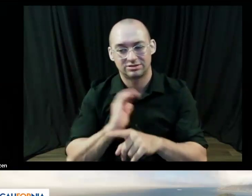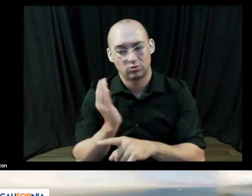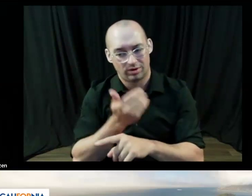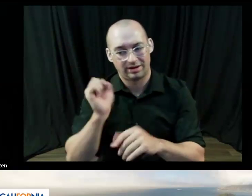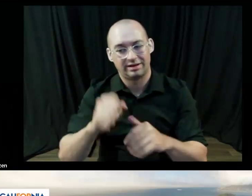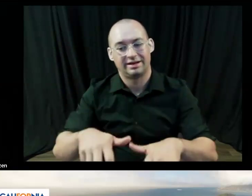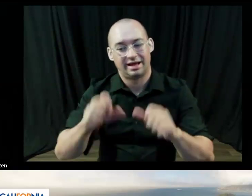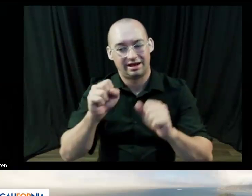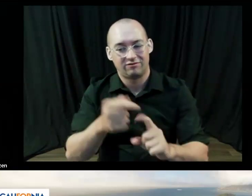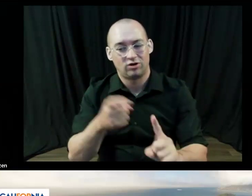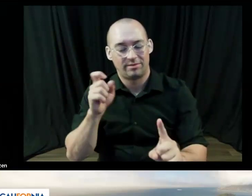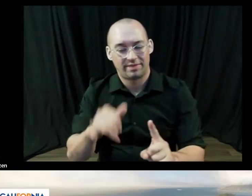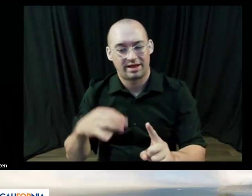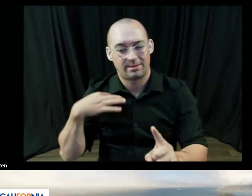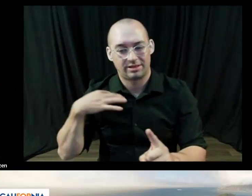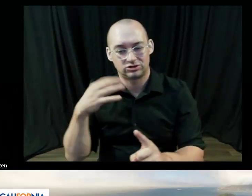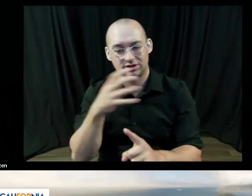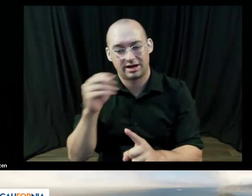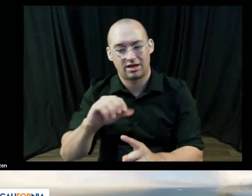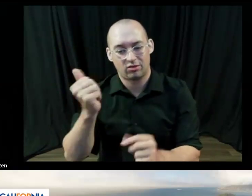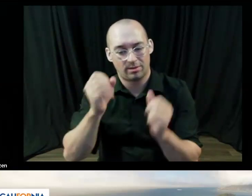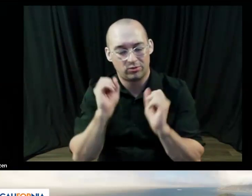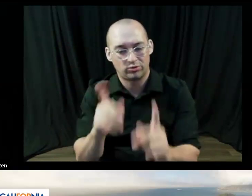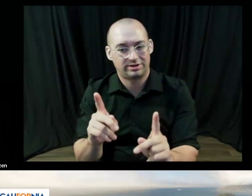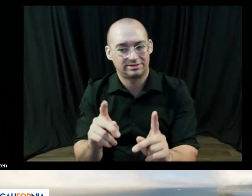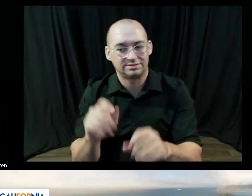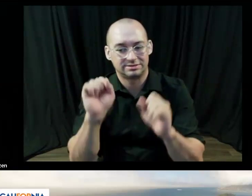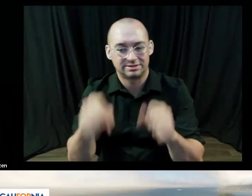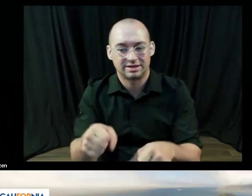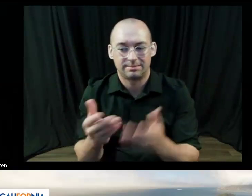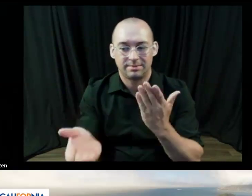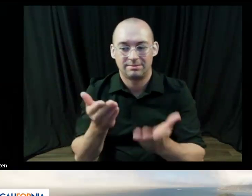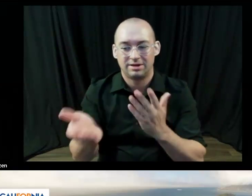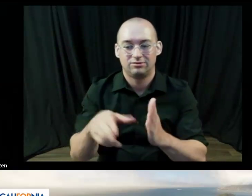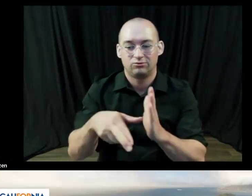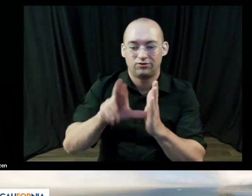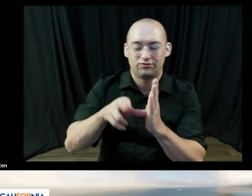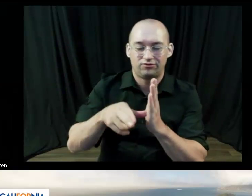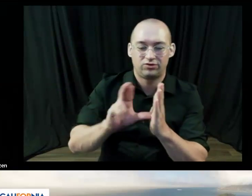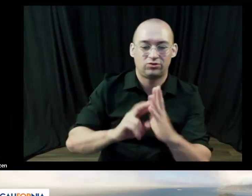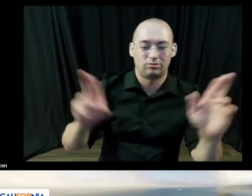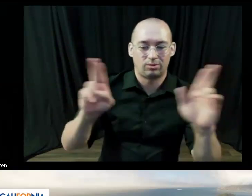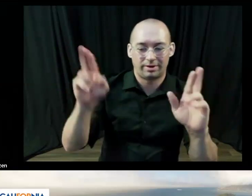and perhaps other opportunities that can maybe be revised as we prepare for this one. So just